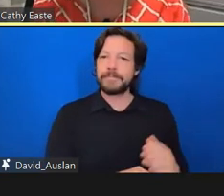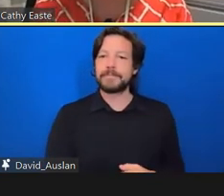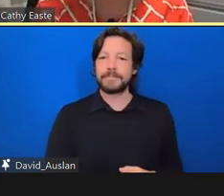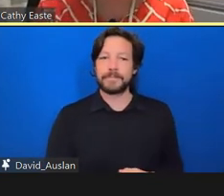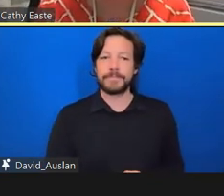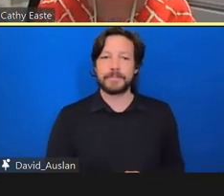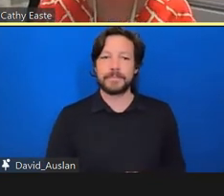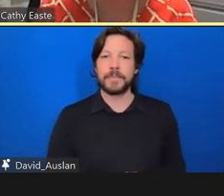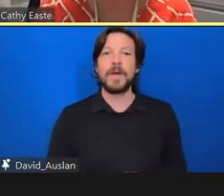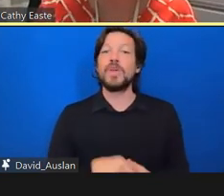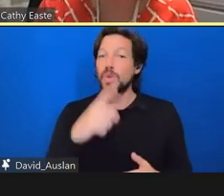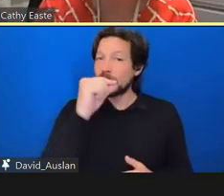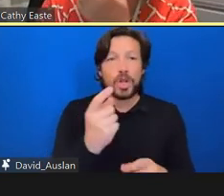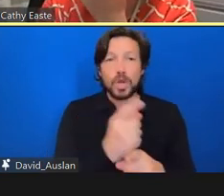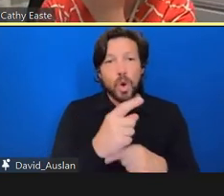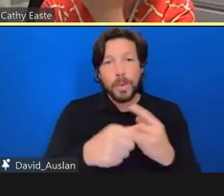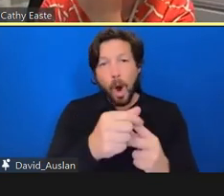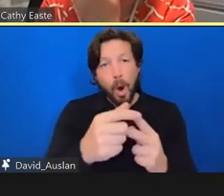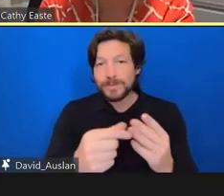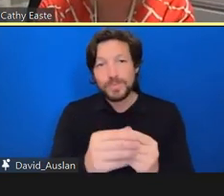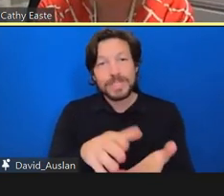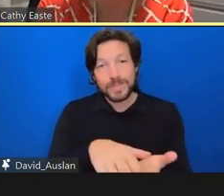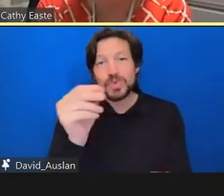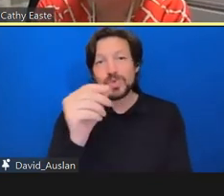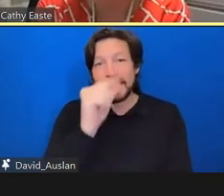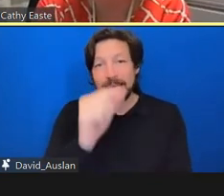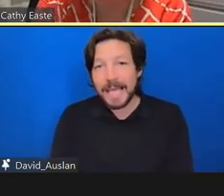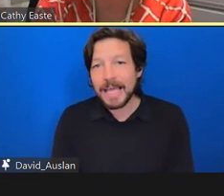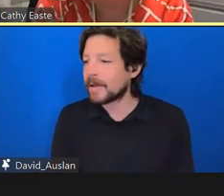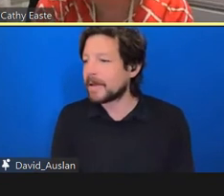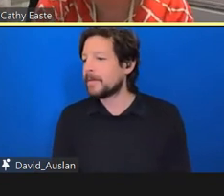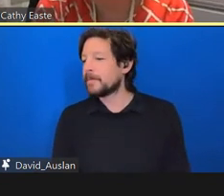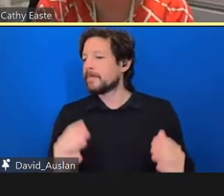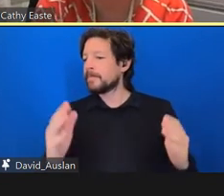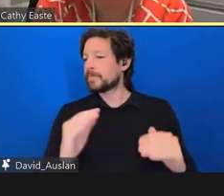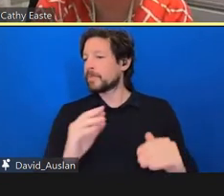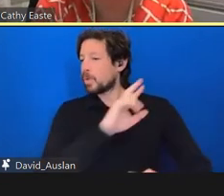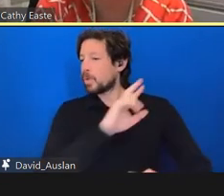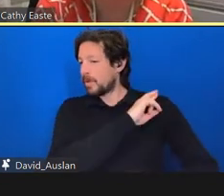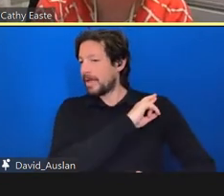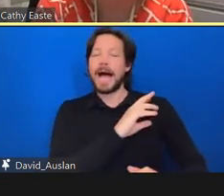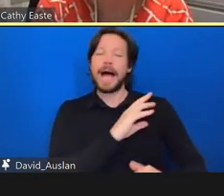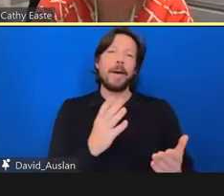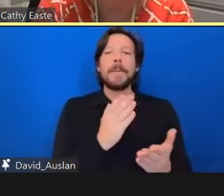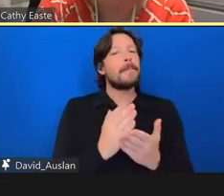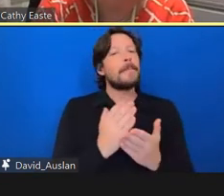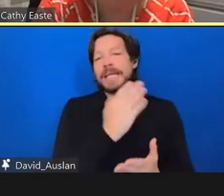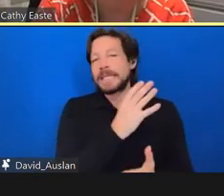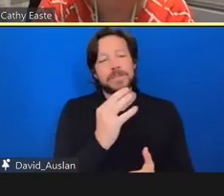with your students as well. Responsibilities. It's not all about dollars. Often with deaf and